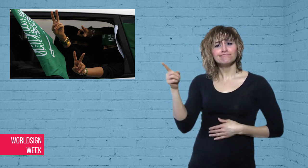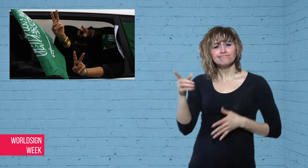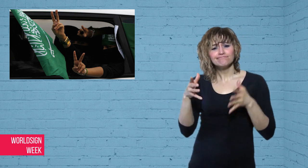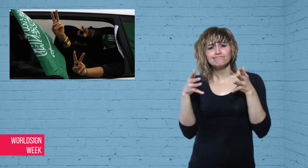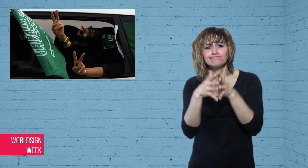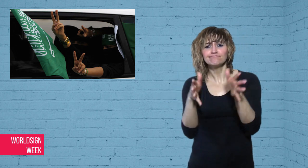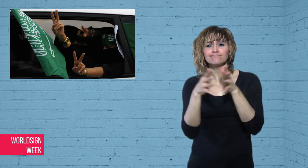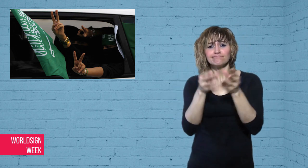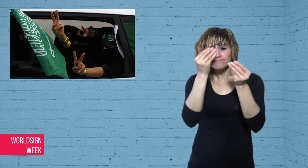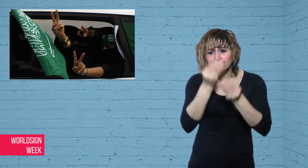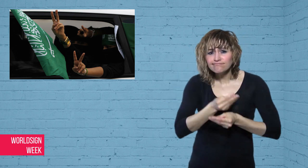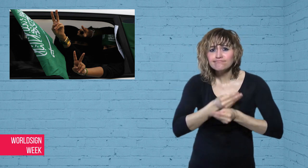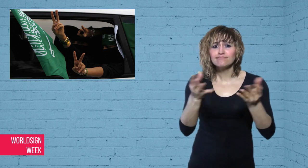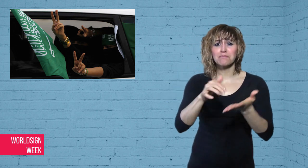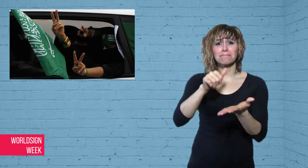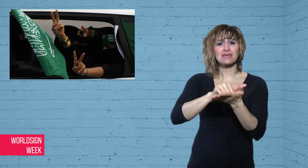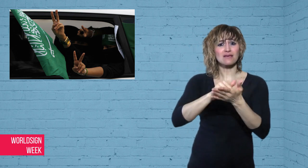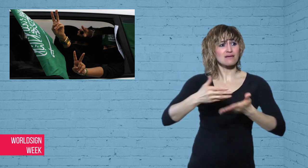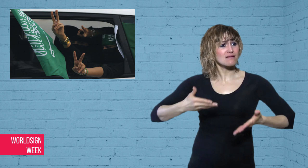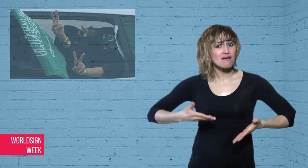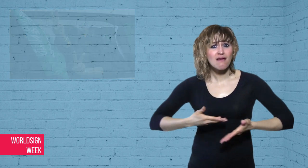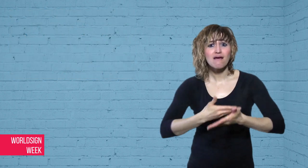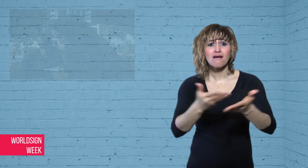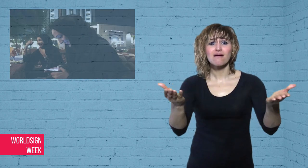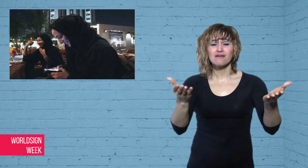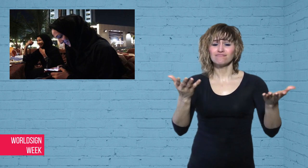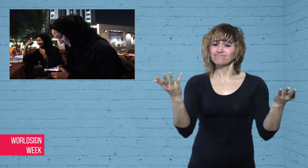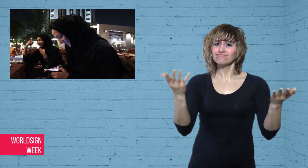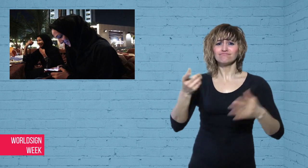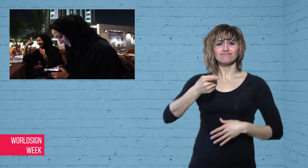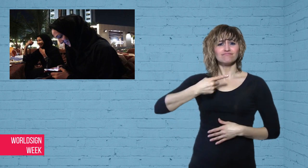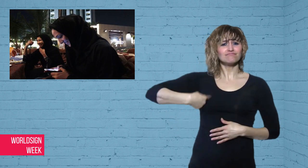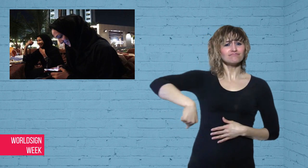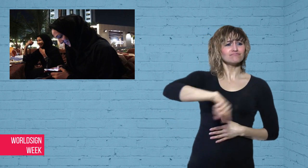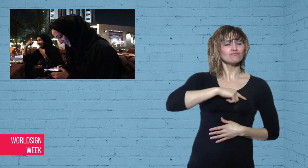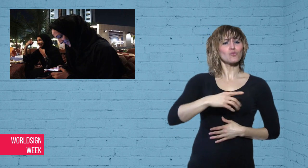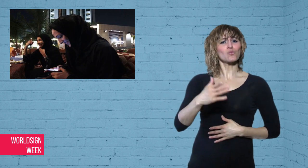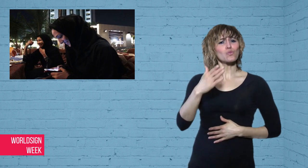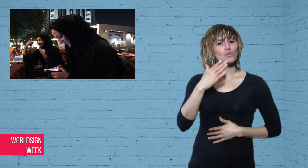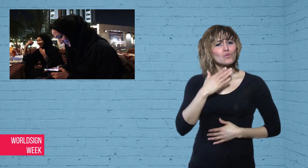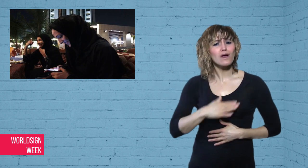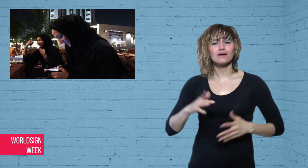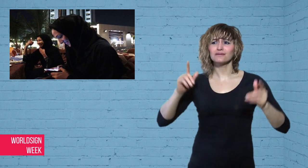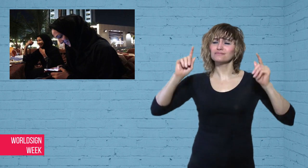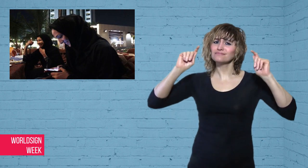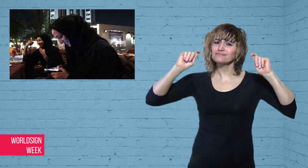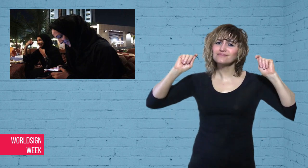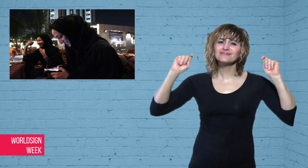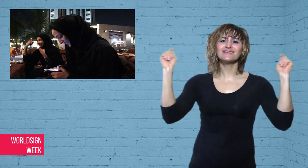the Center told media “we want to